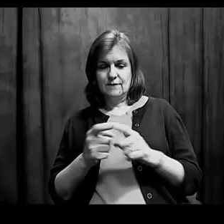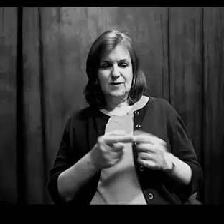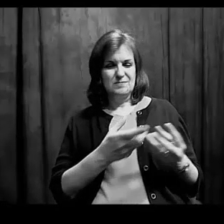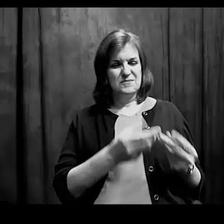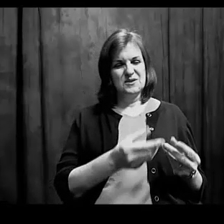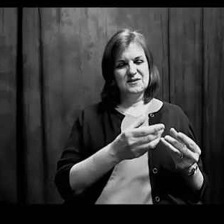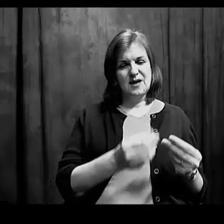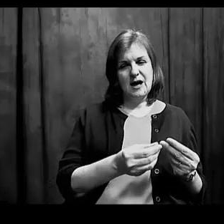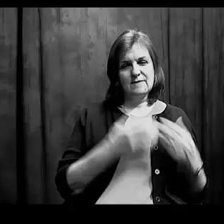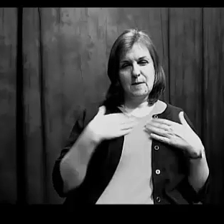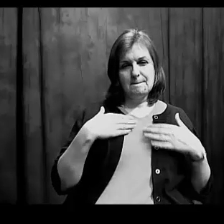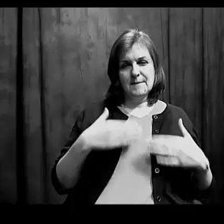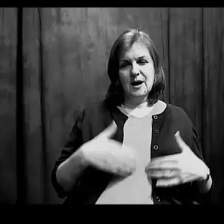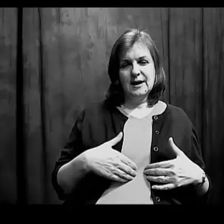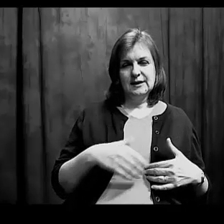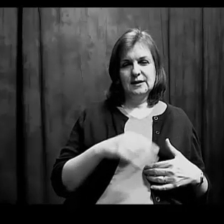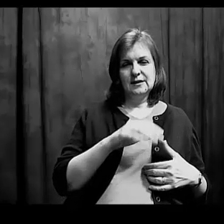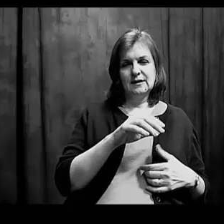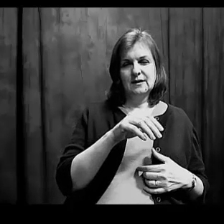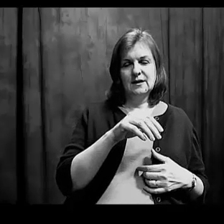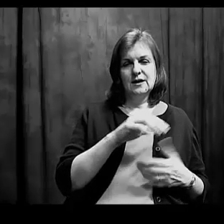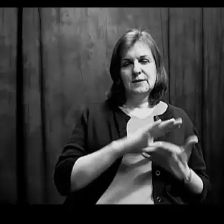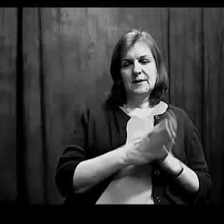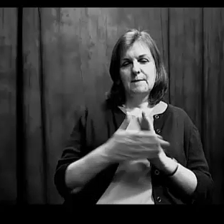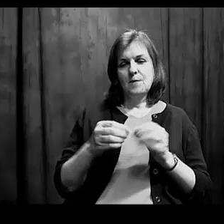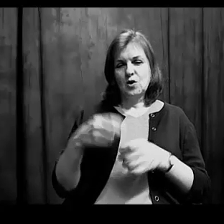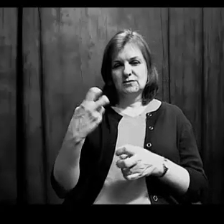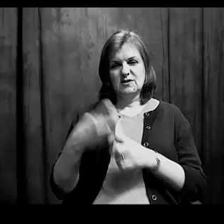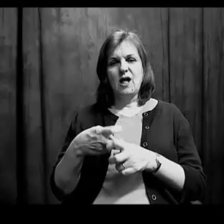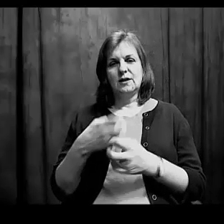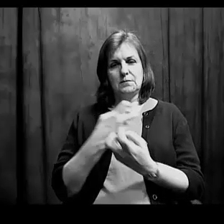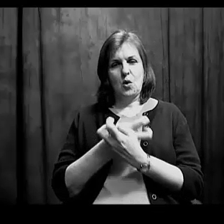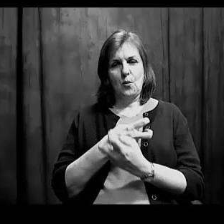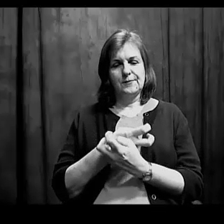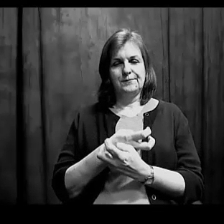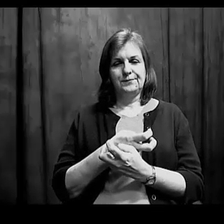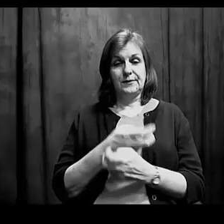from a very soft kind of bodied structure to a more solid bodied structure